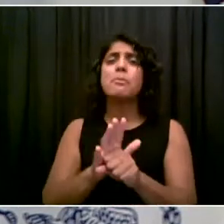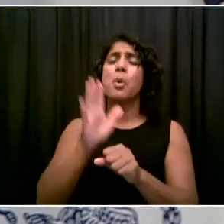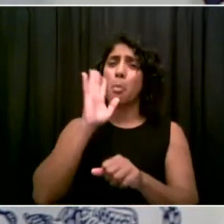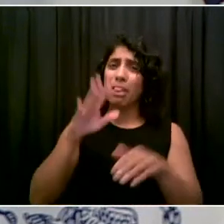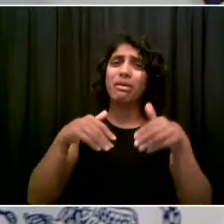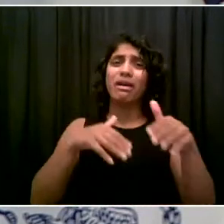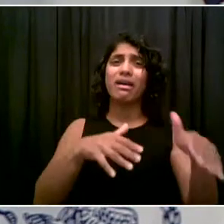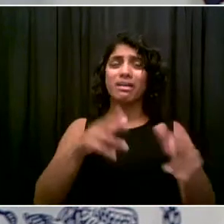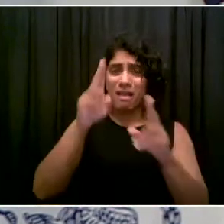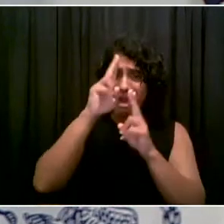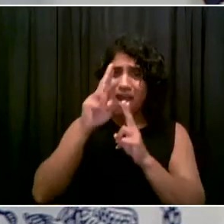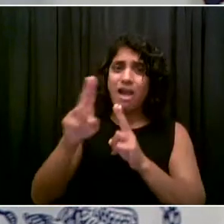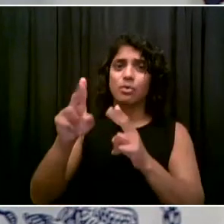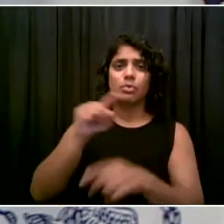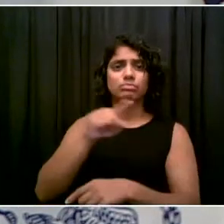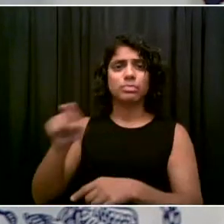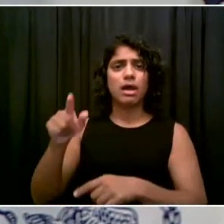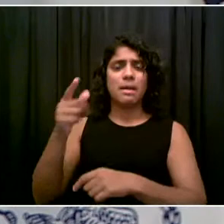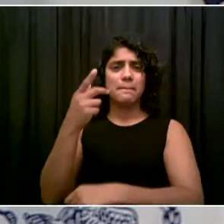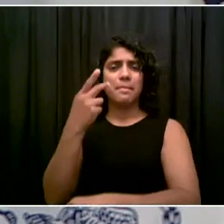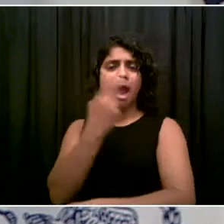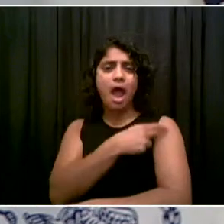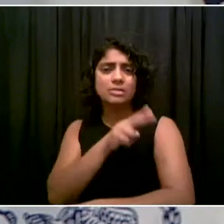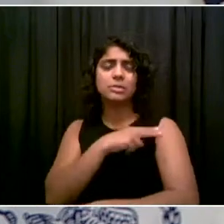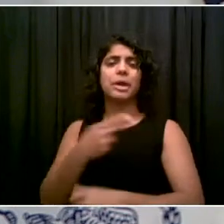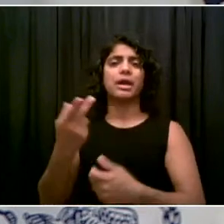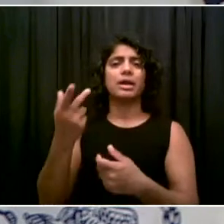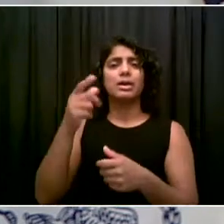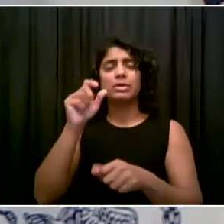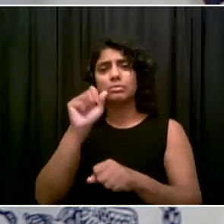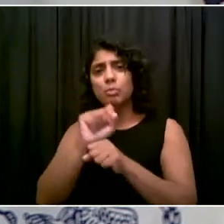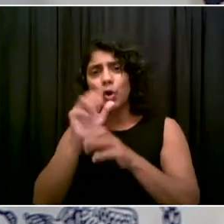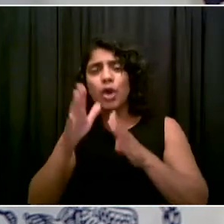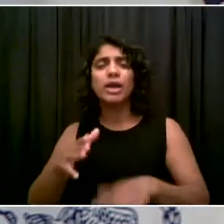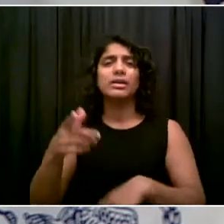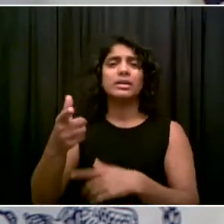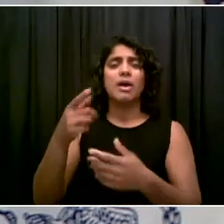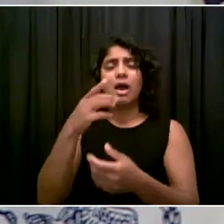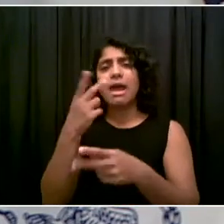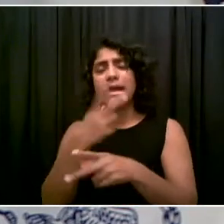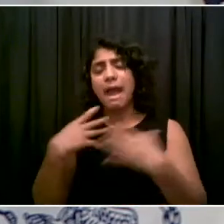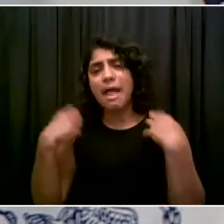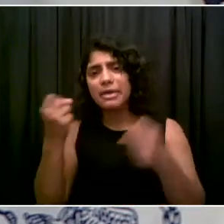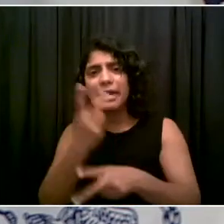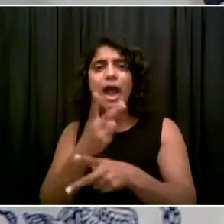FIRST THING WE COULD DO WAS ON HER THE FOLKS HERE WHO GOT US HERE. IT'S GOING TO BE